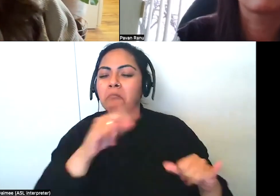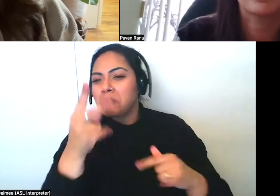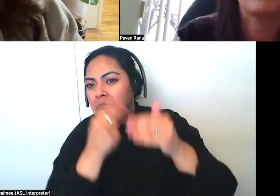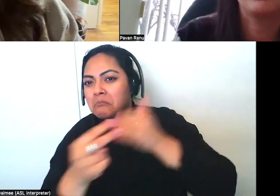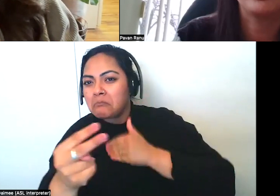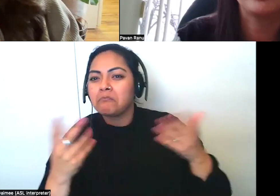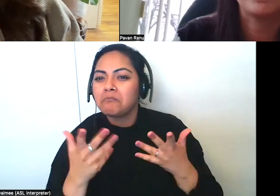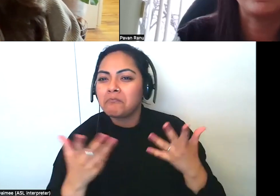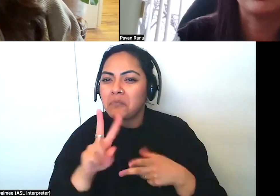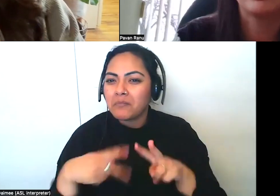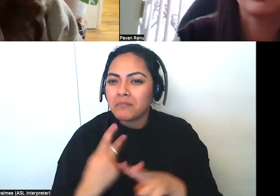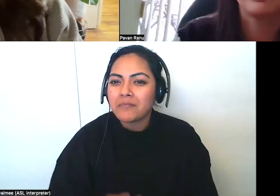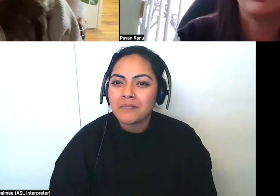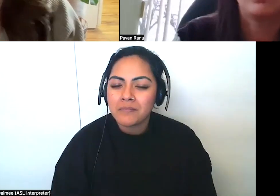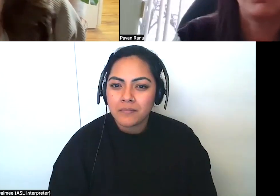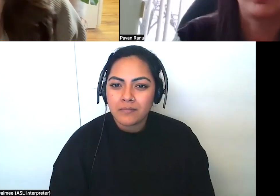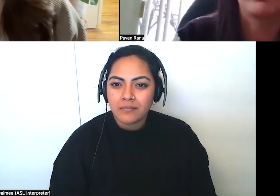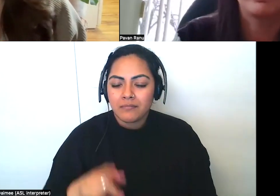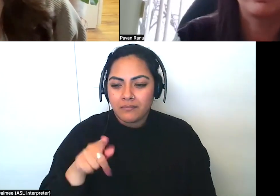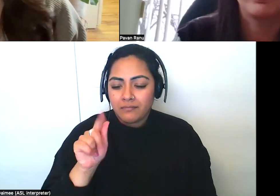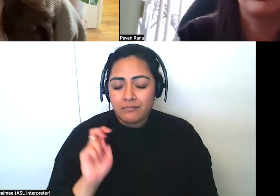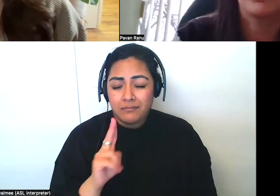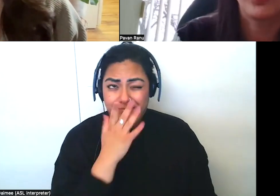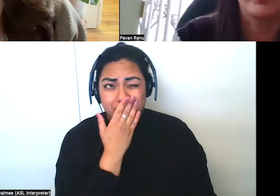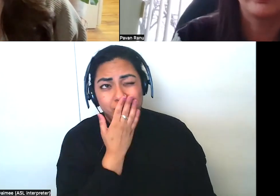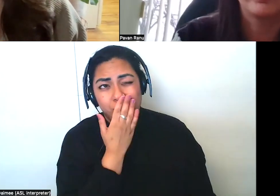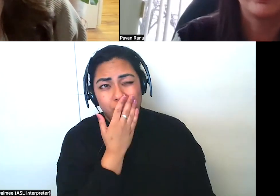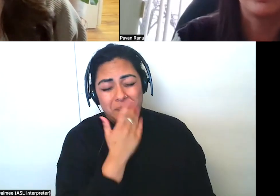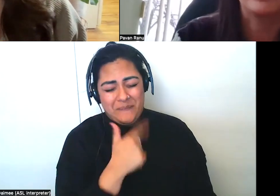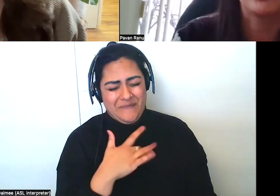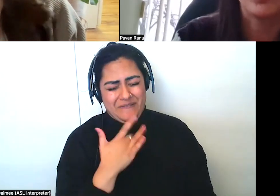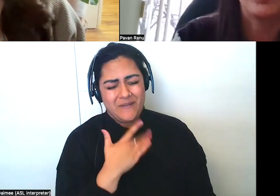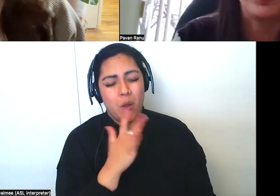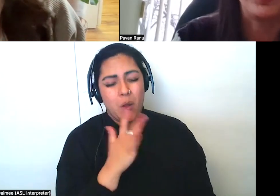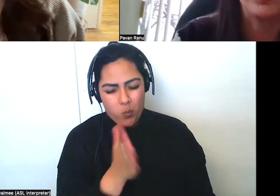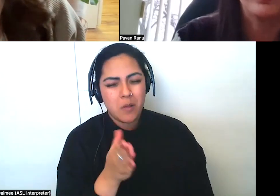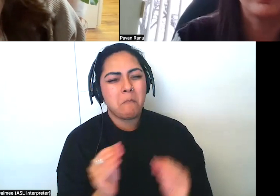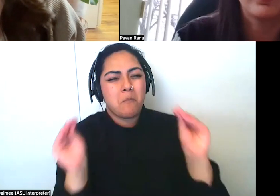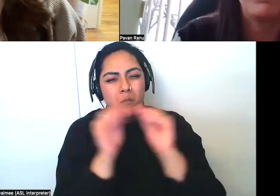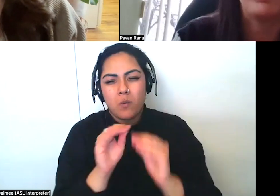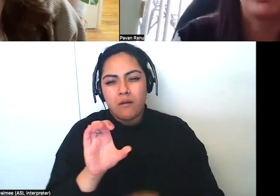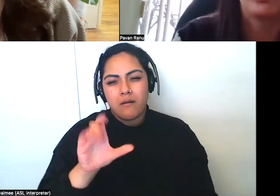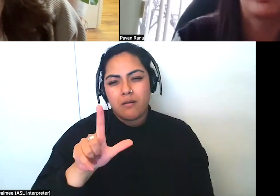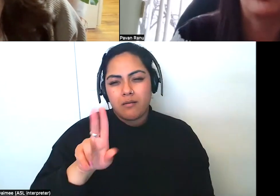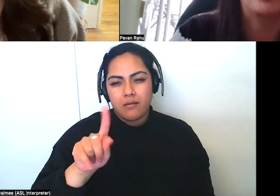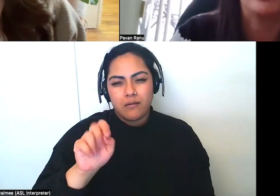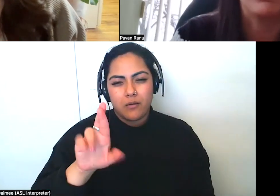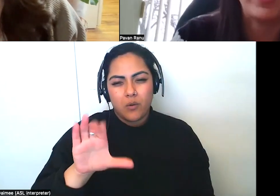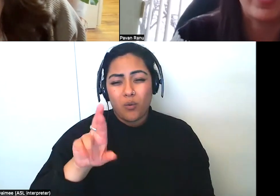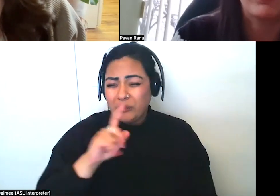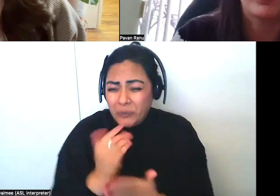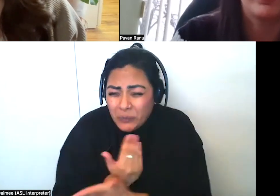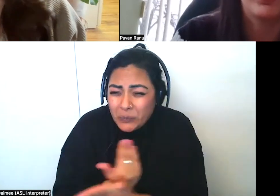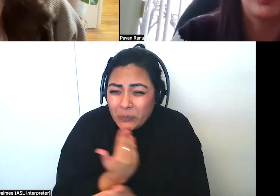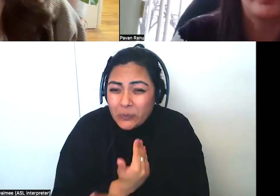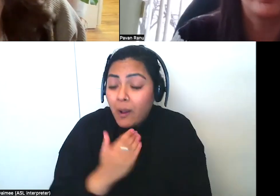a lot more of Cluttercore, so that's so new. I mean, there isn't a BISAC for Cluttercore,